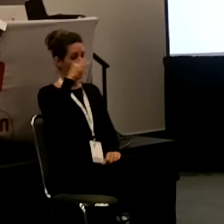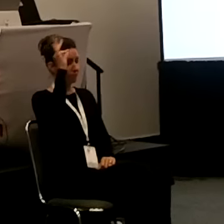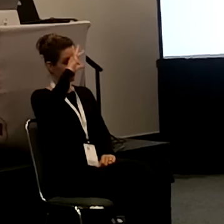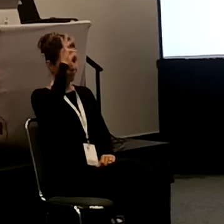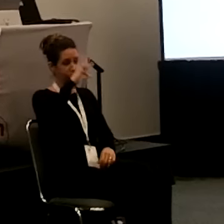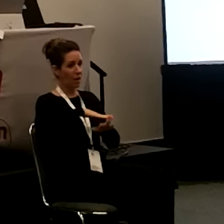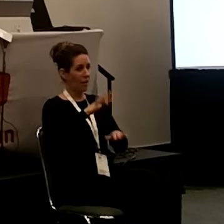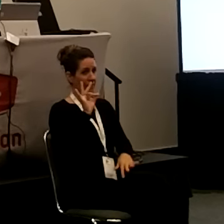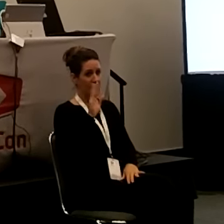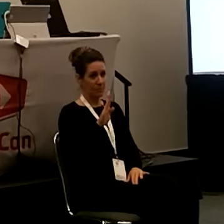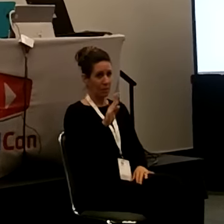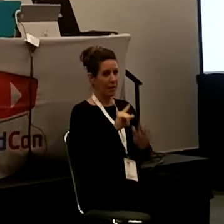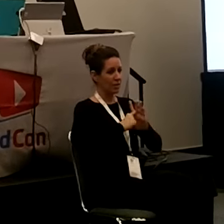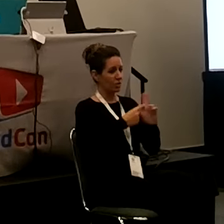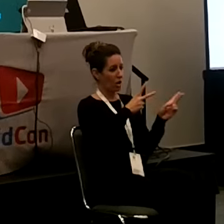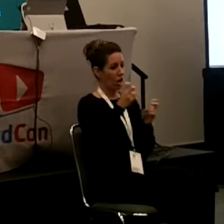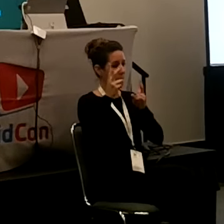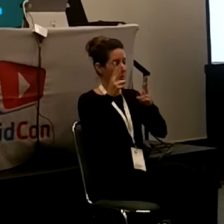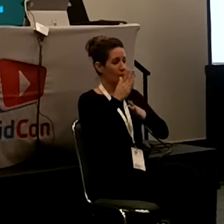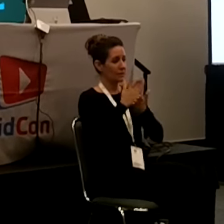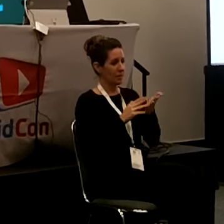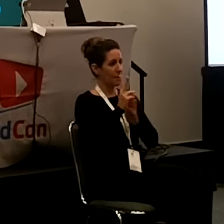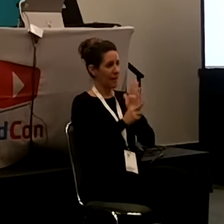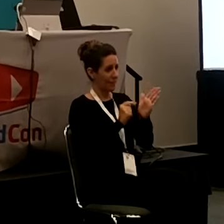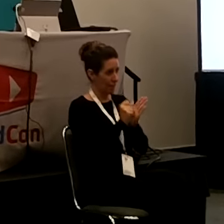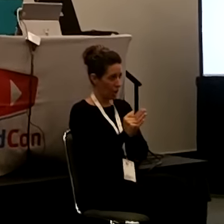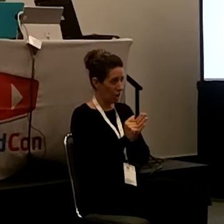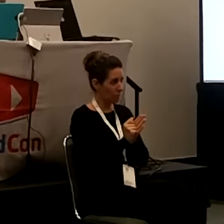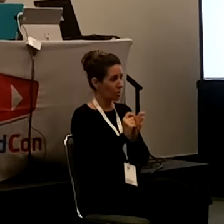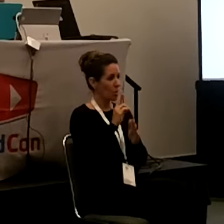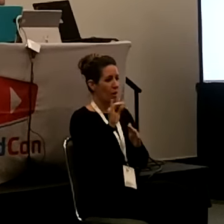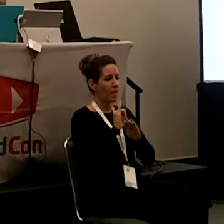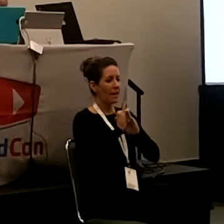..and I started uploading some of my videos, or at least like little trailer clips,